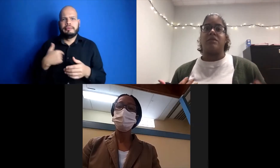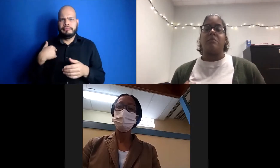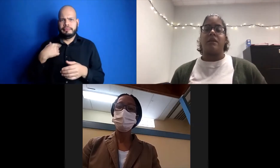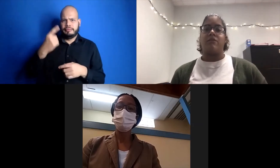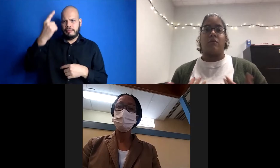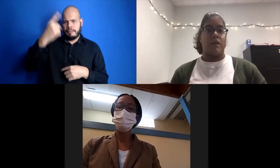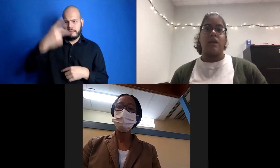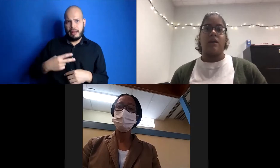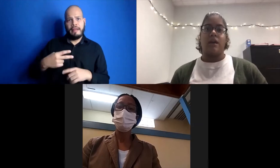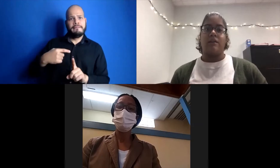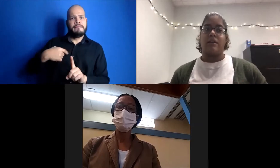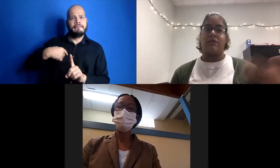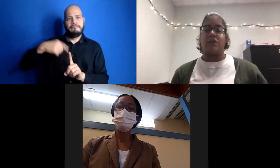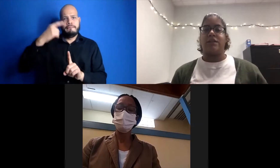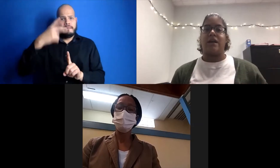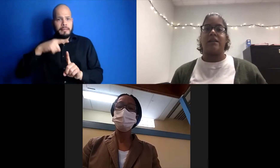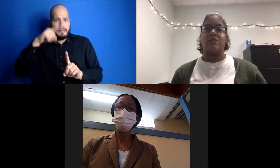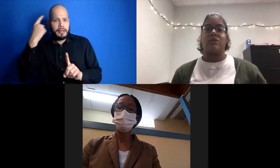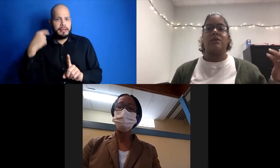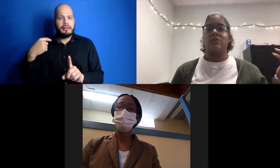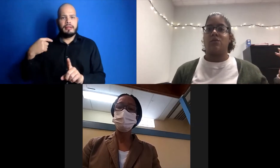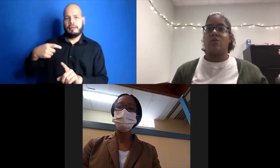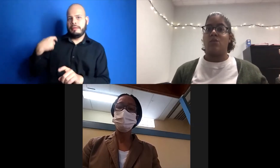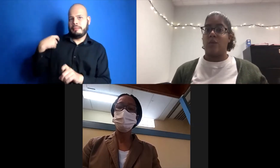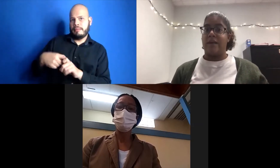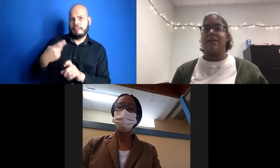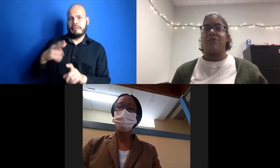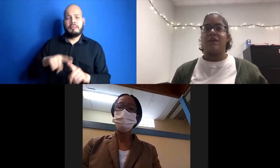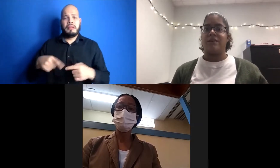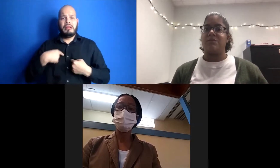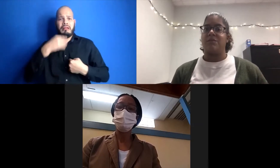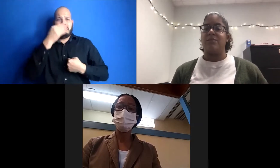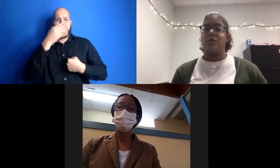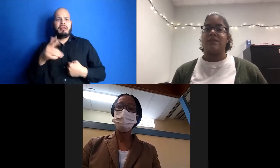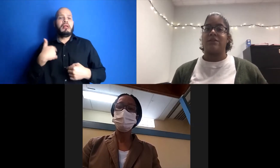me for me and like versus in high school it was way different because people are still